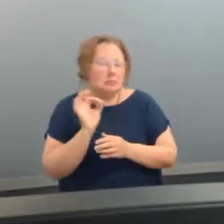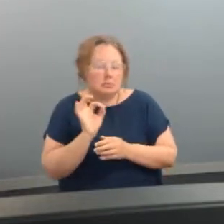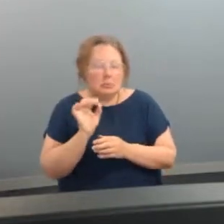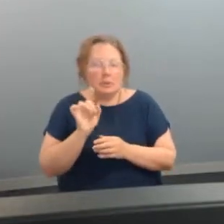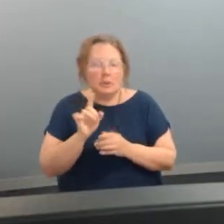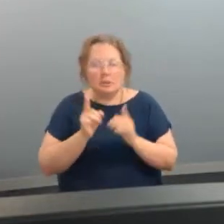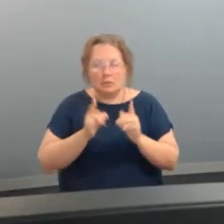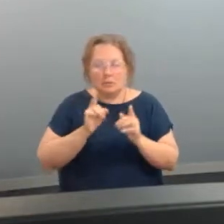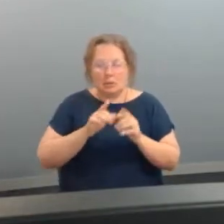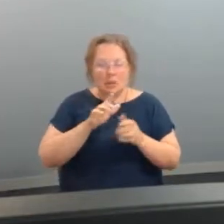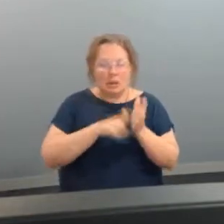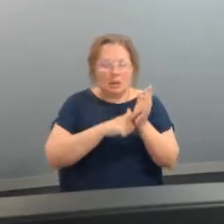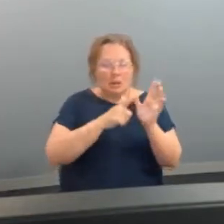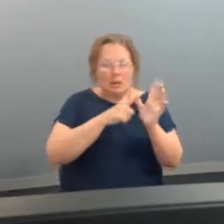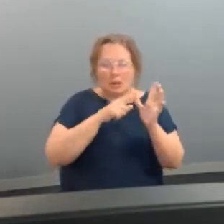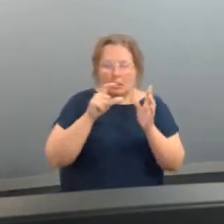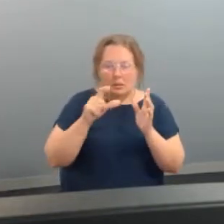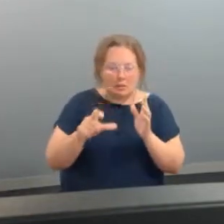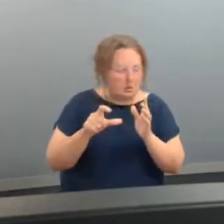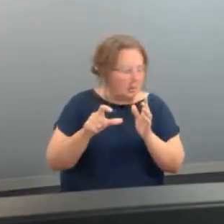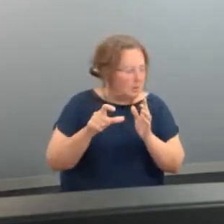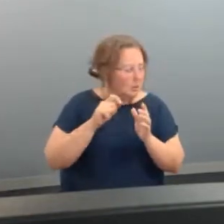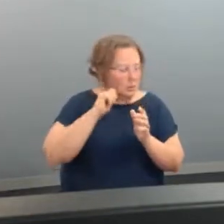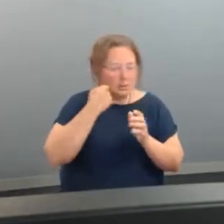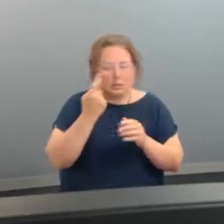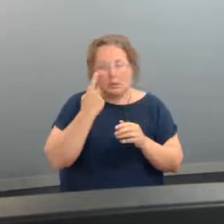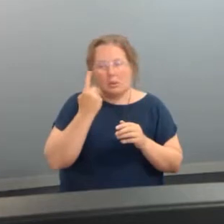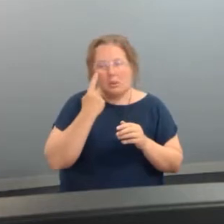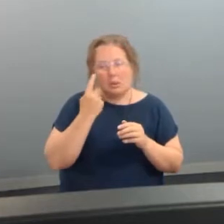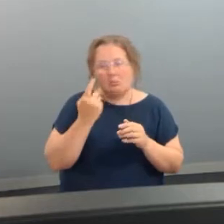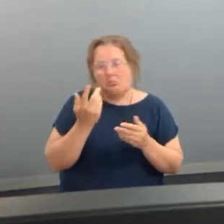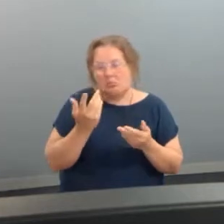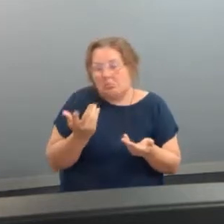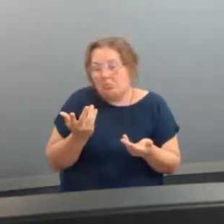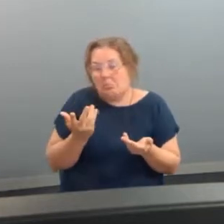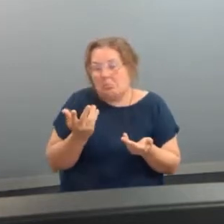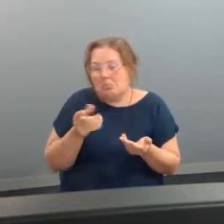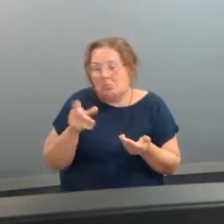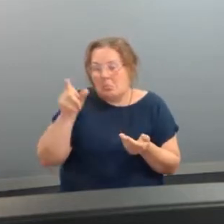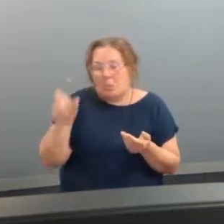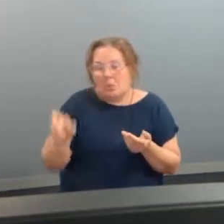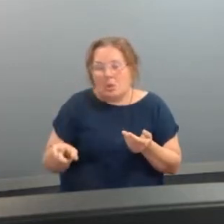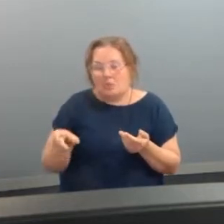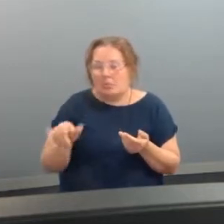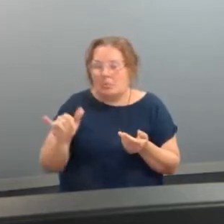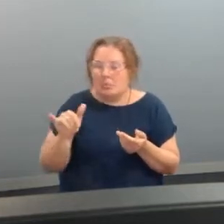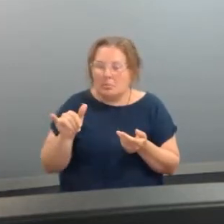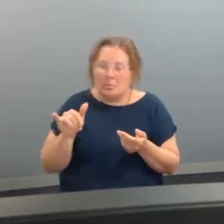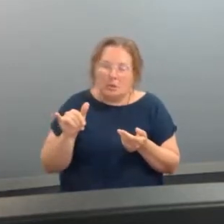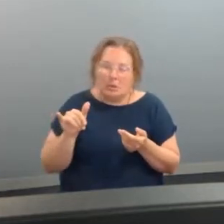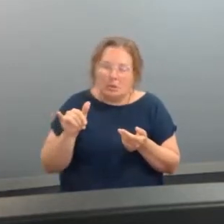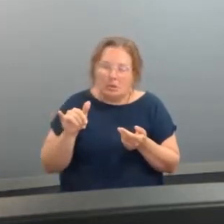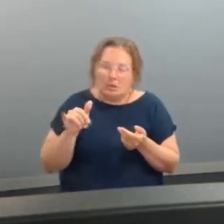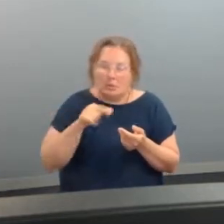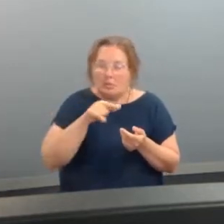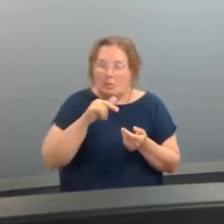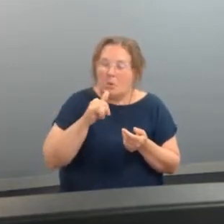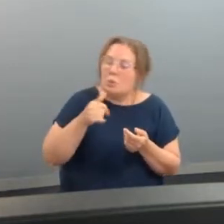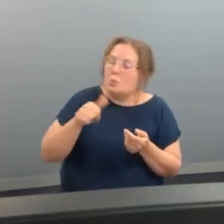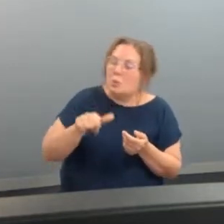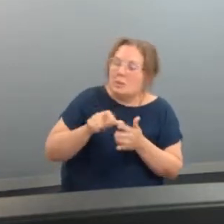make sure people are okay, it is not necessarily about collecting data, or anything like that. Sometimes on a